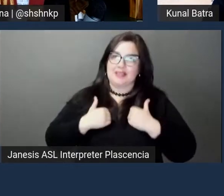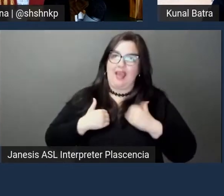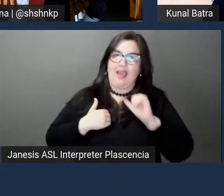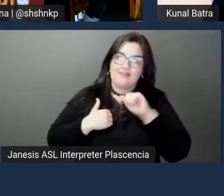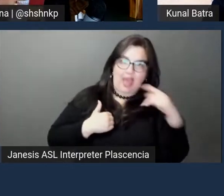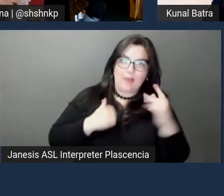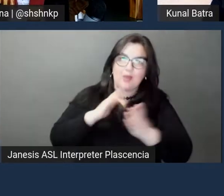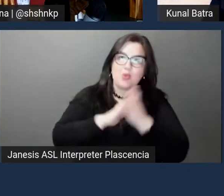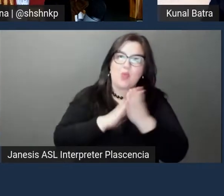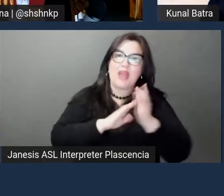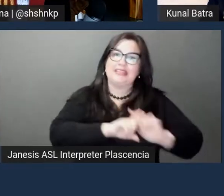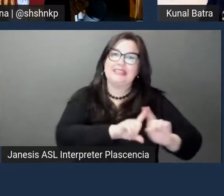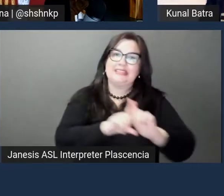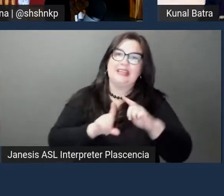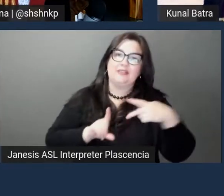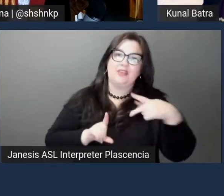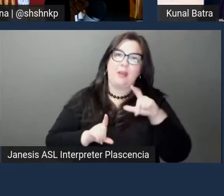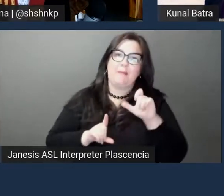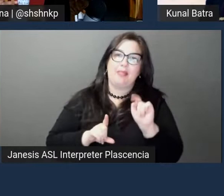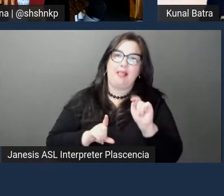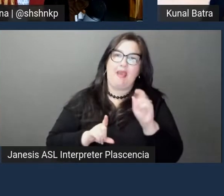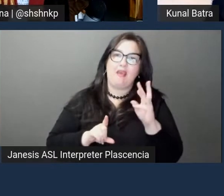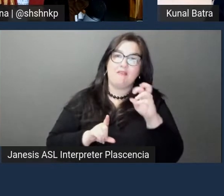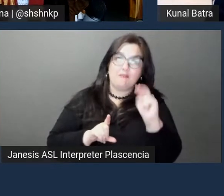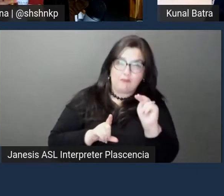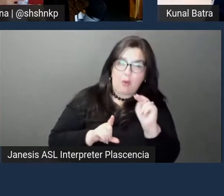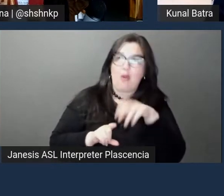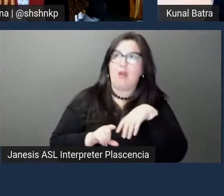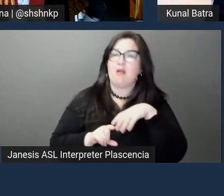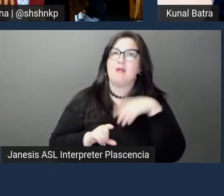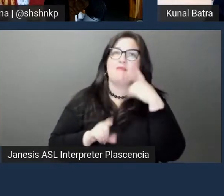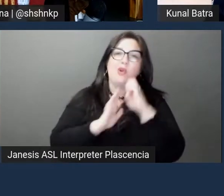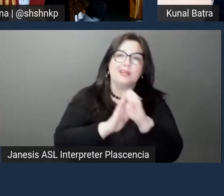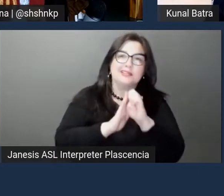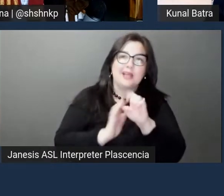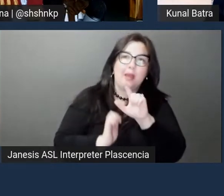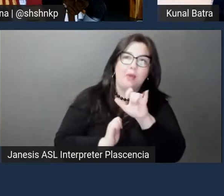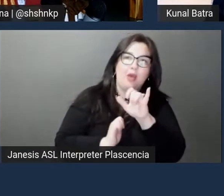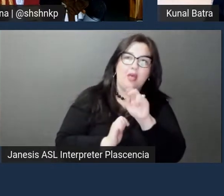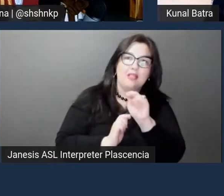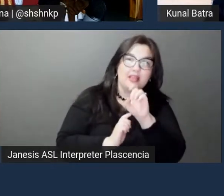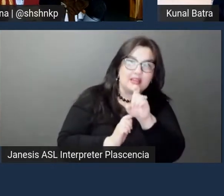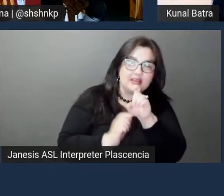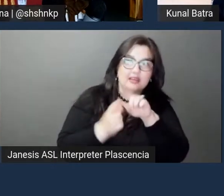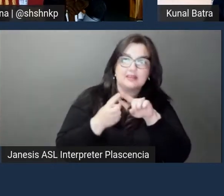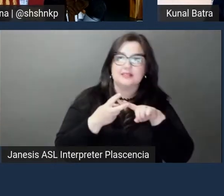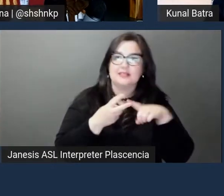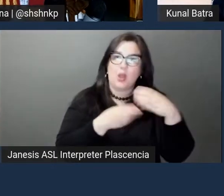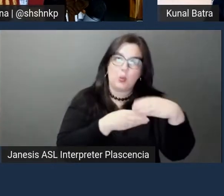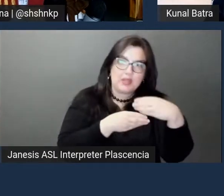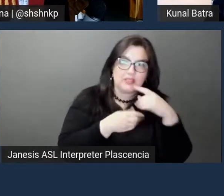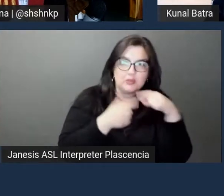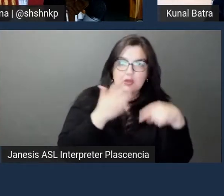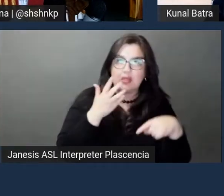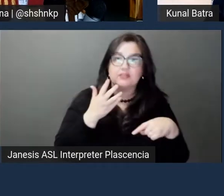so do we support all of these, subset of these? Absolutely, that's a good question again.